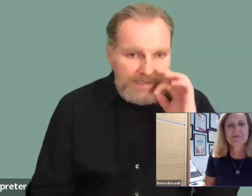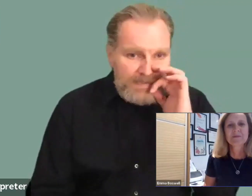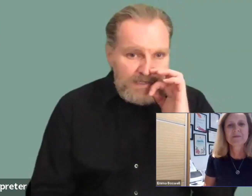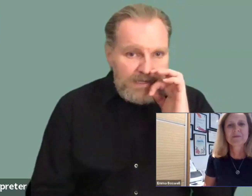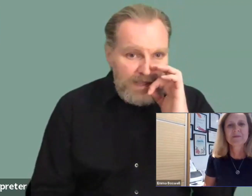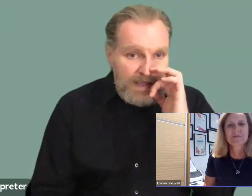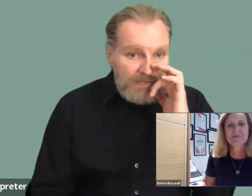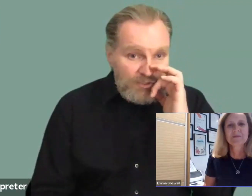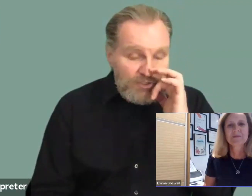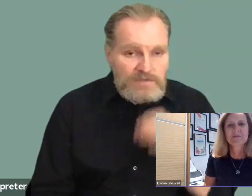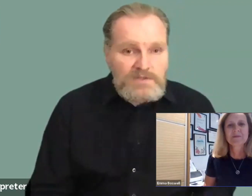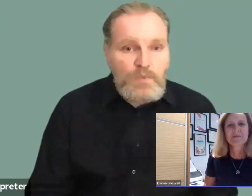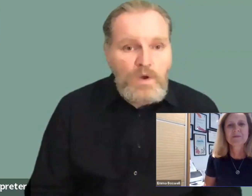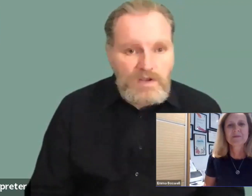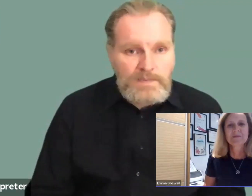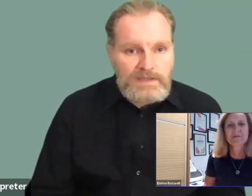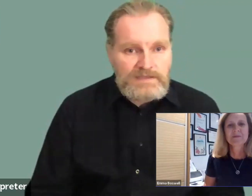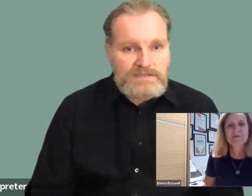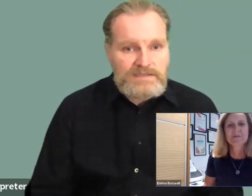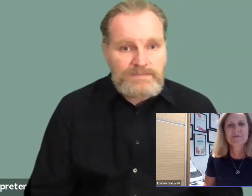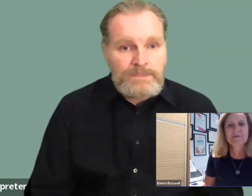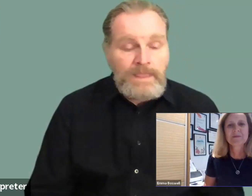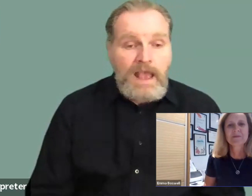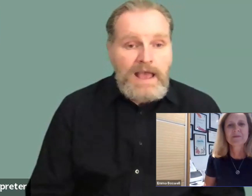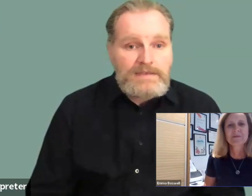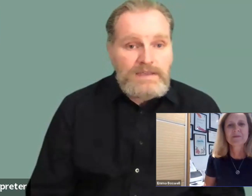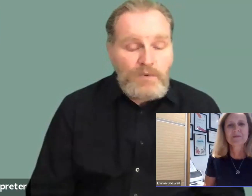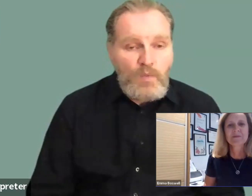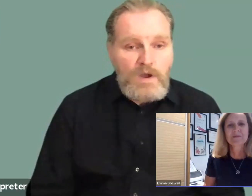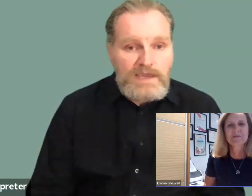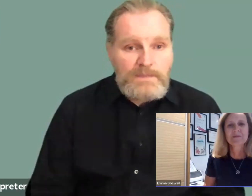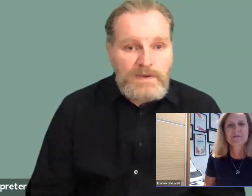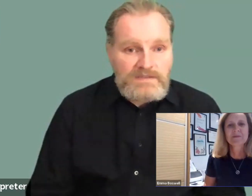A little bit earlier, I mentioned the workplace. And if you're a working person